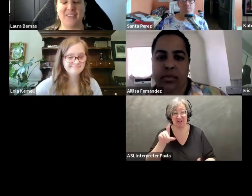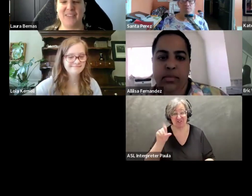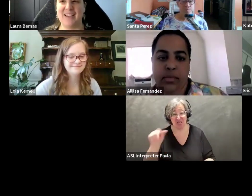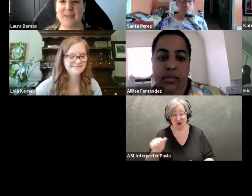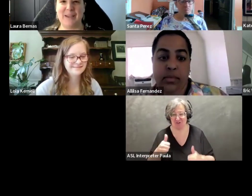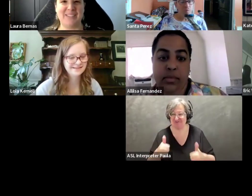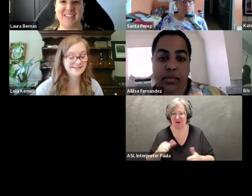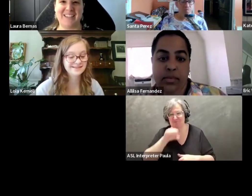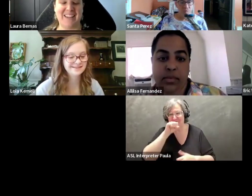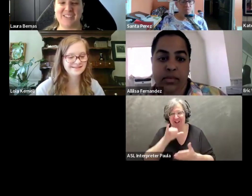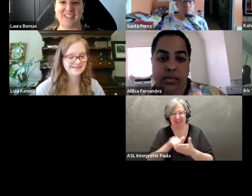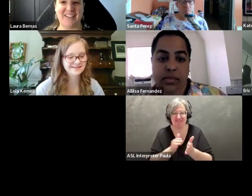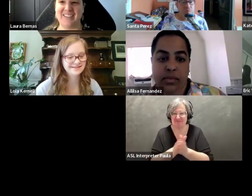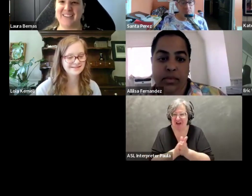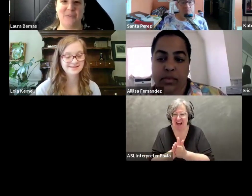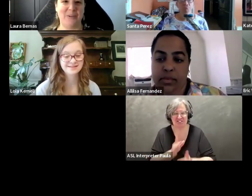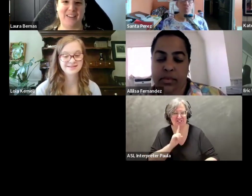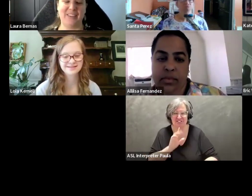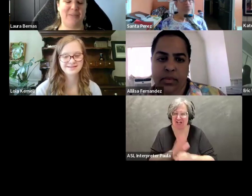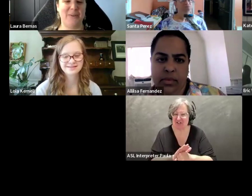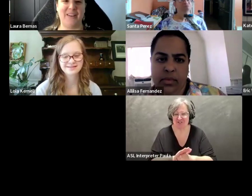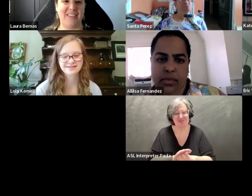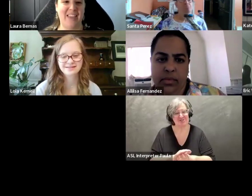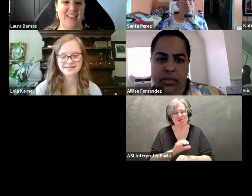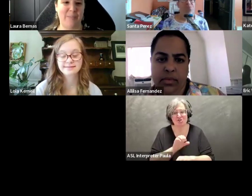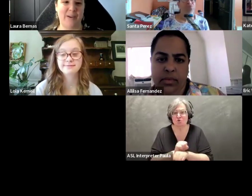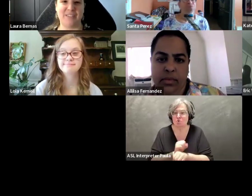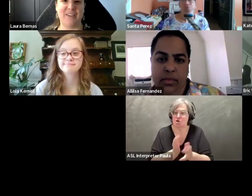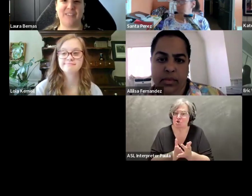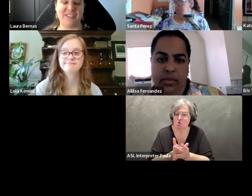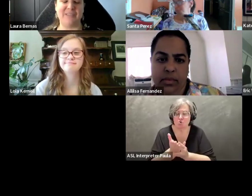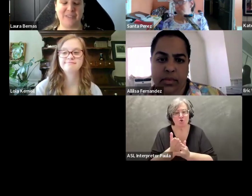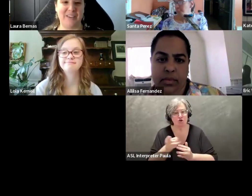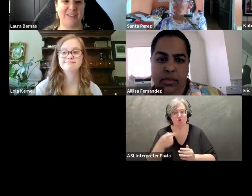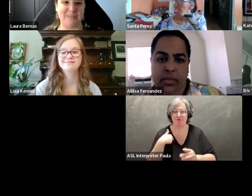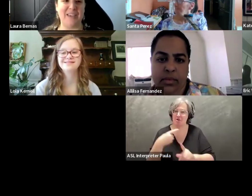Laura Bernas: I love that passion, the dedication, you know, working through and the positive energy, really awesome.